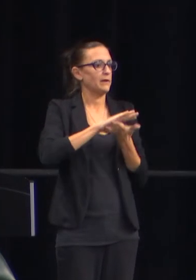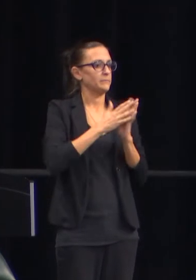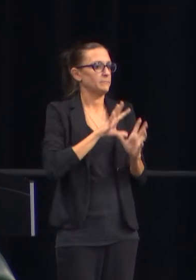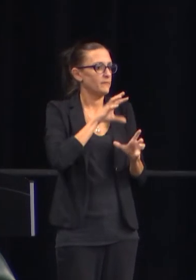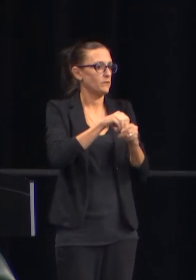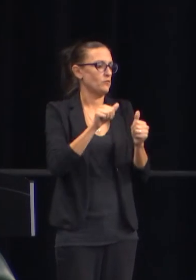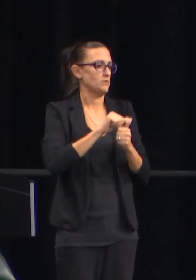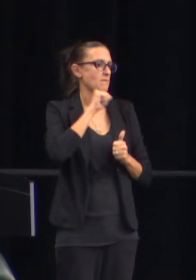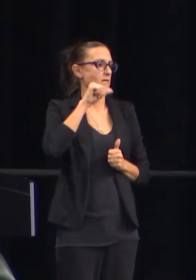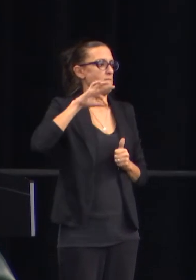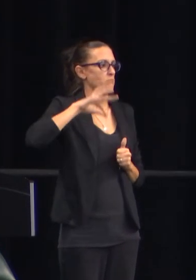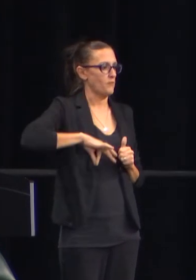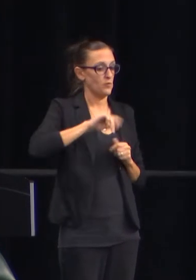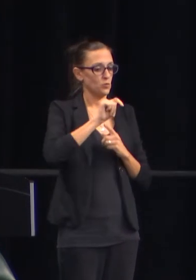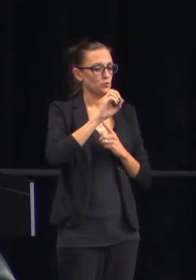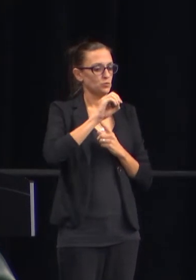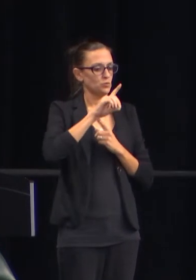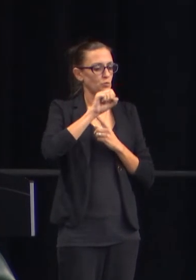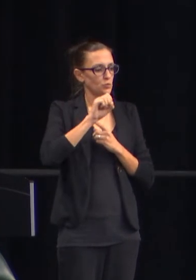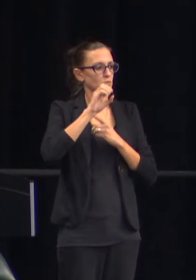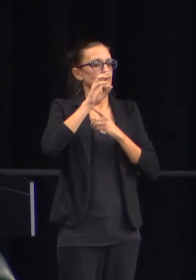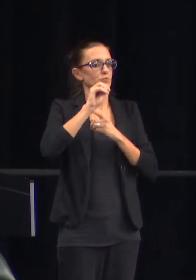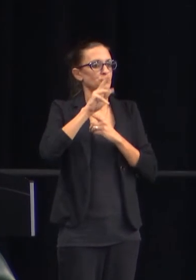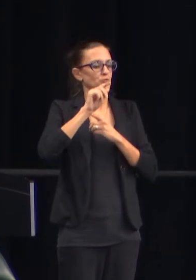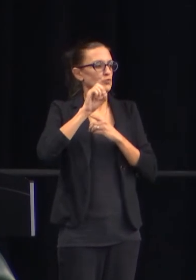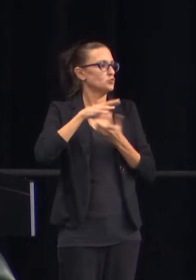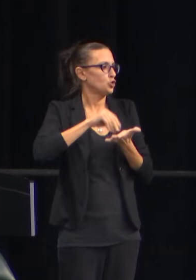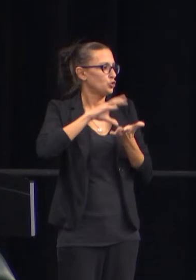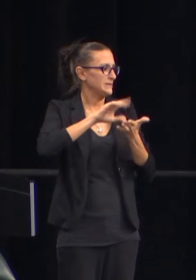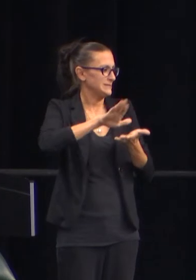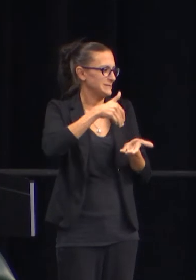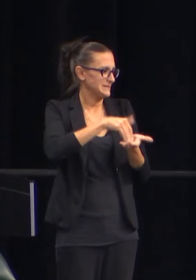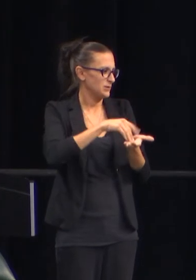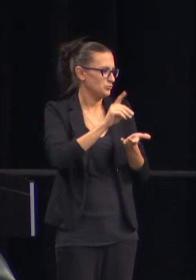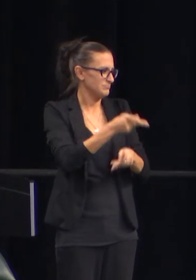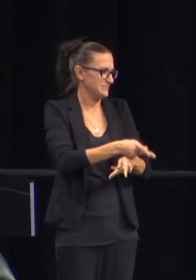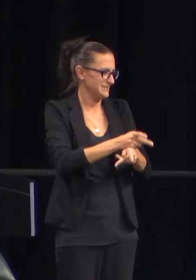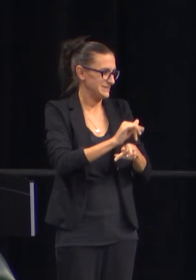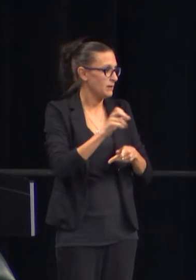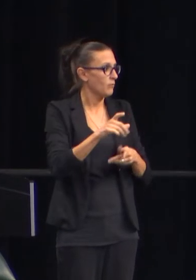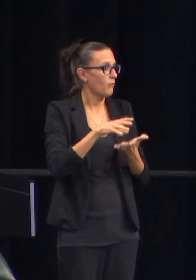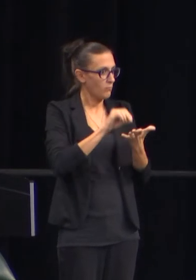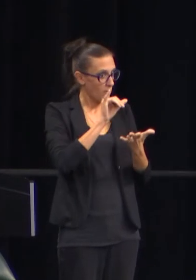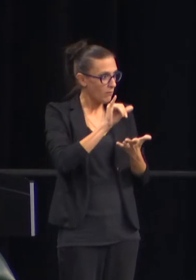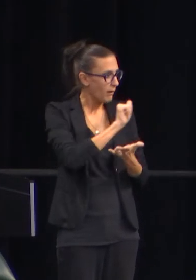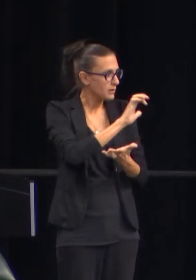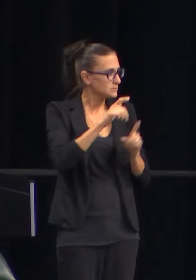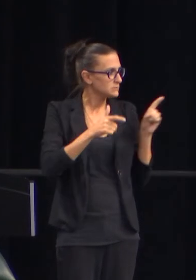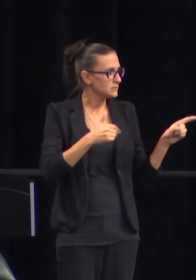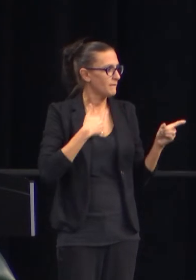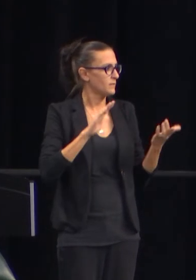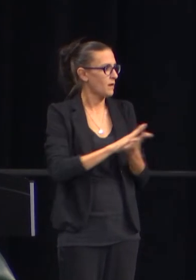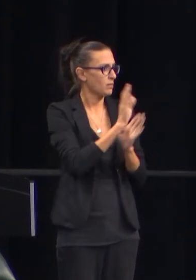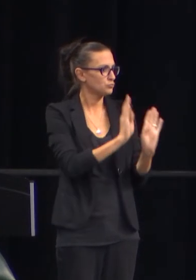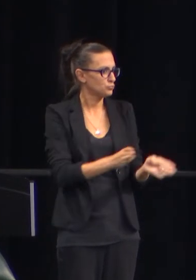Todos Juntos Learning Center. There she learned about ACC's college prep program.